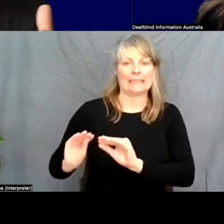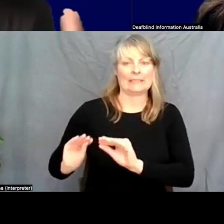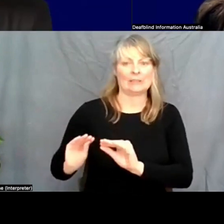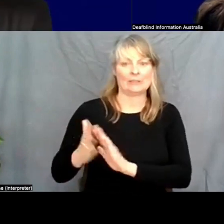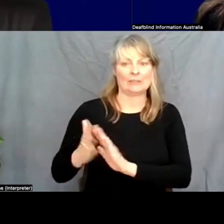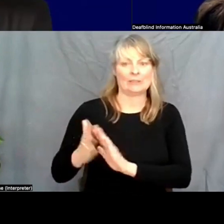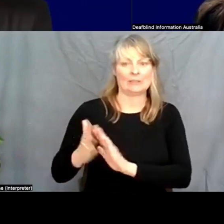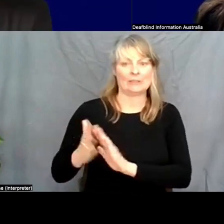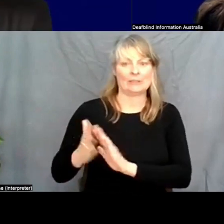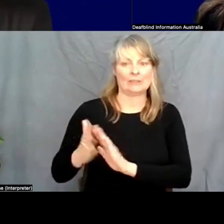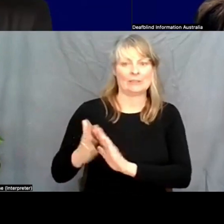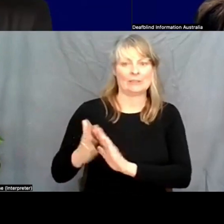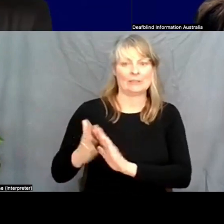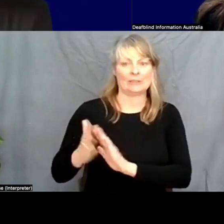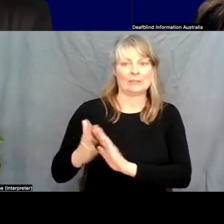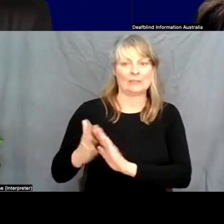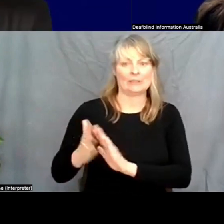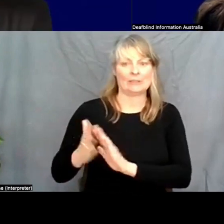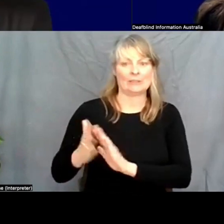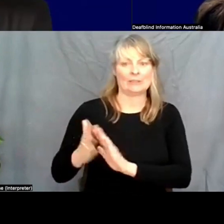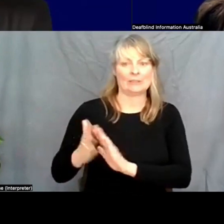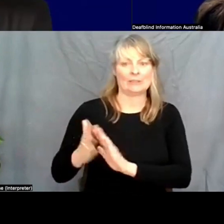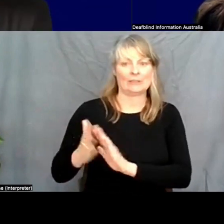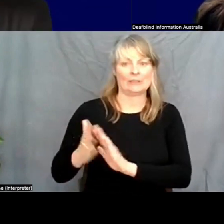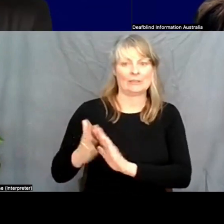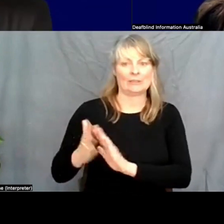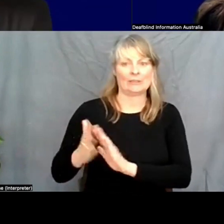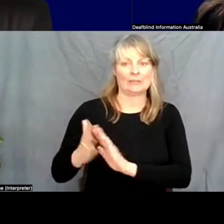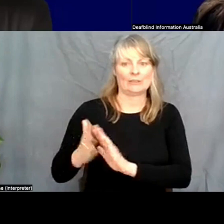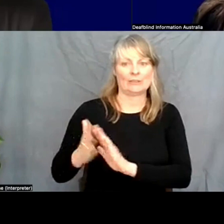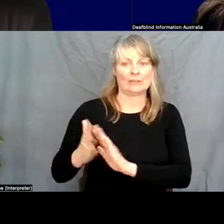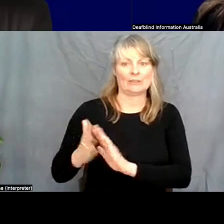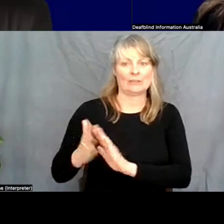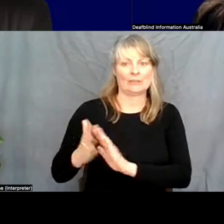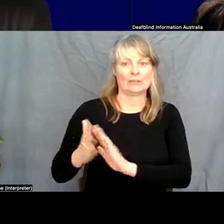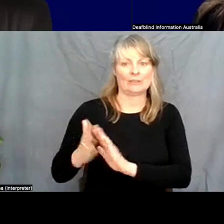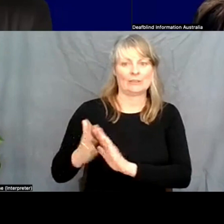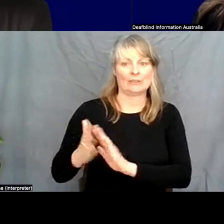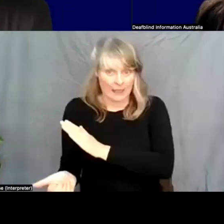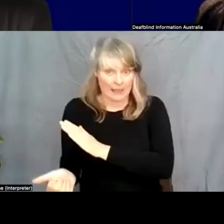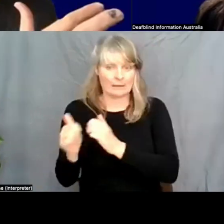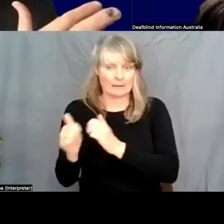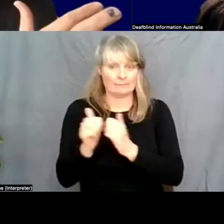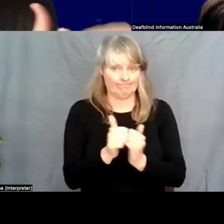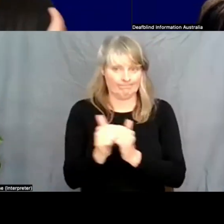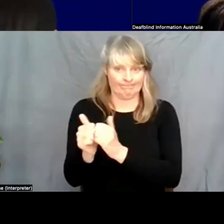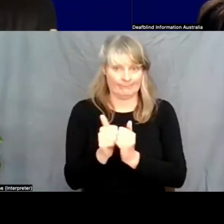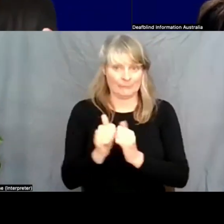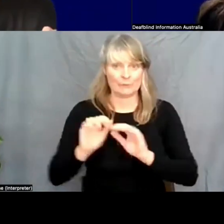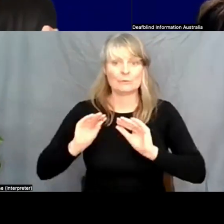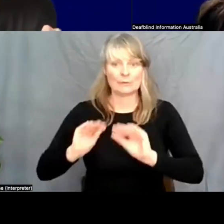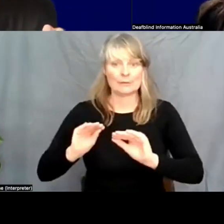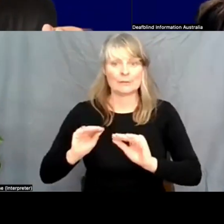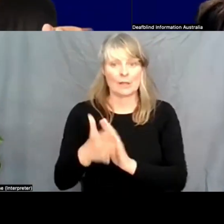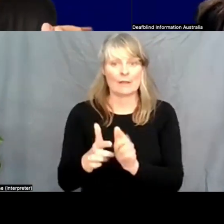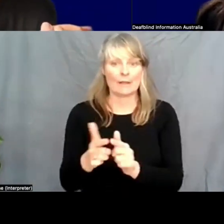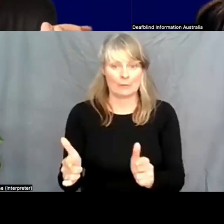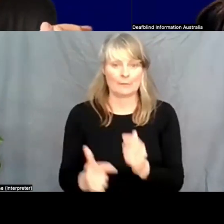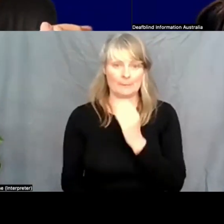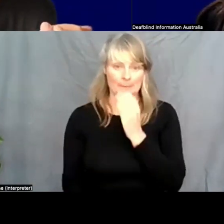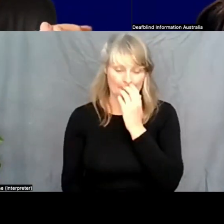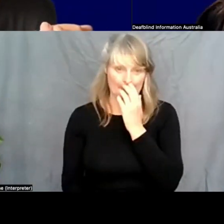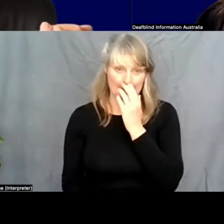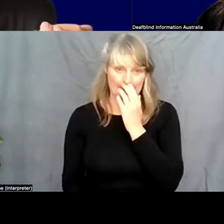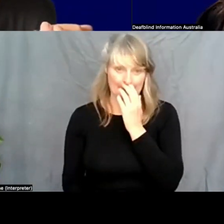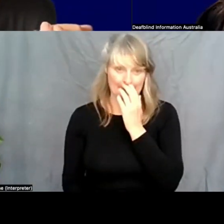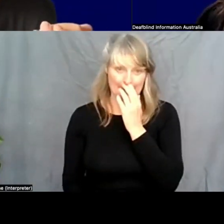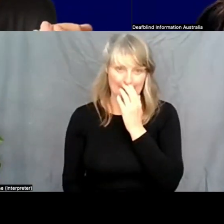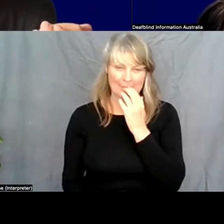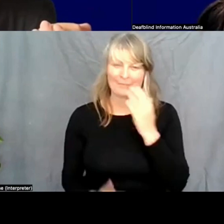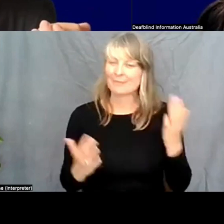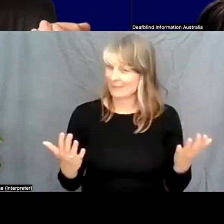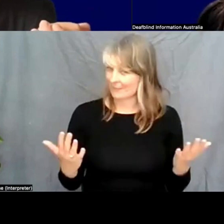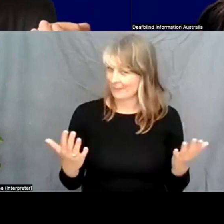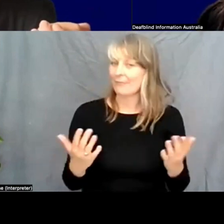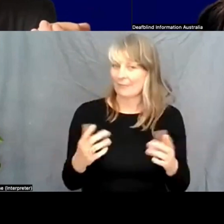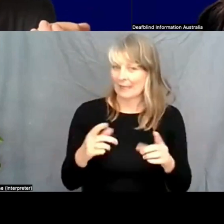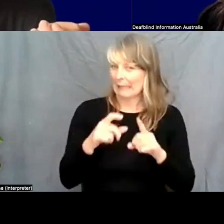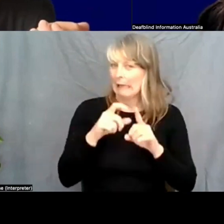of the adaptation but bring it in very much in a joint way. But it's tricky and I would love us to